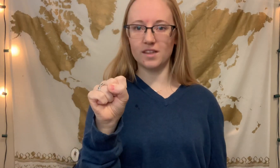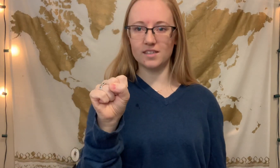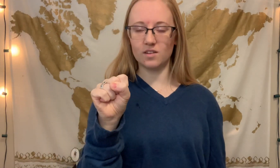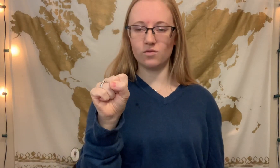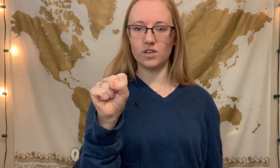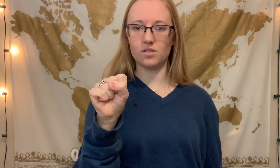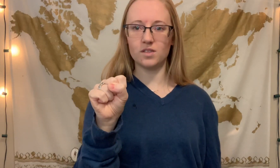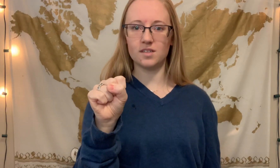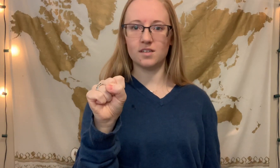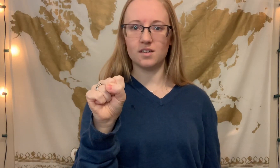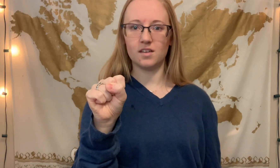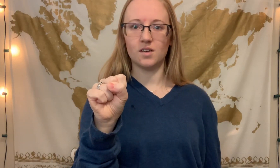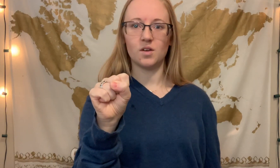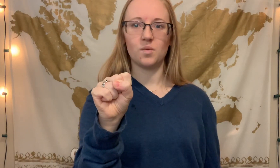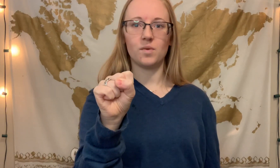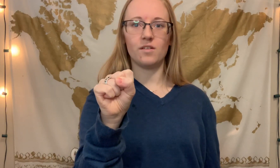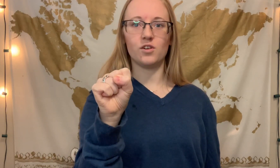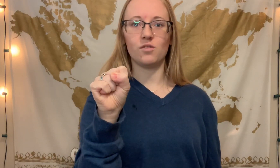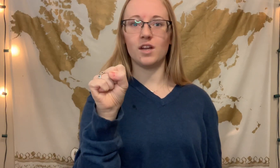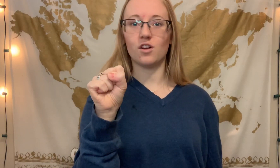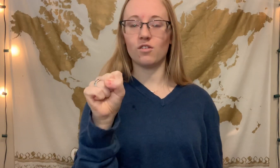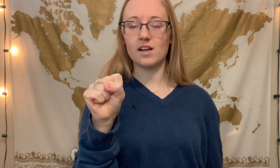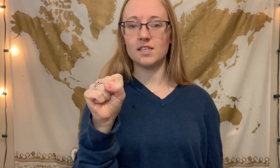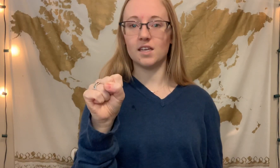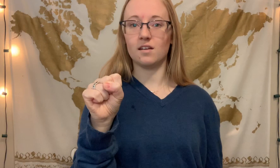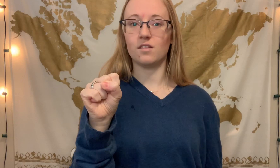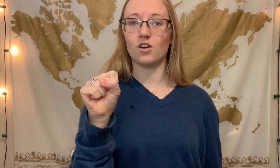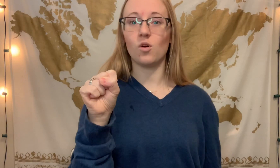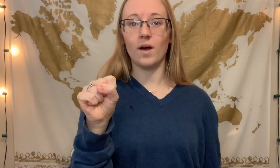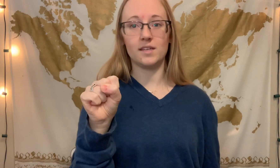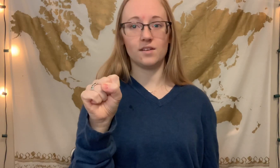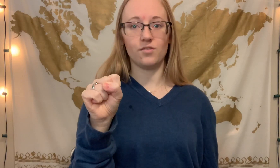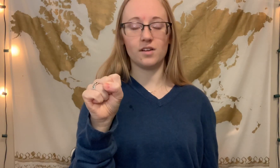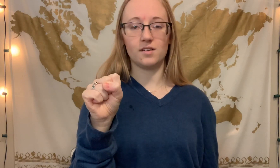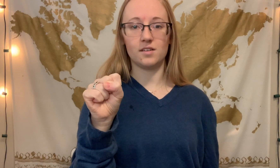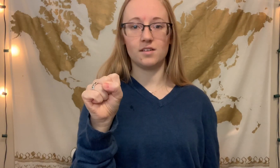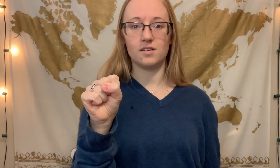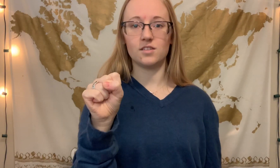get these confused but if you're doing it correctly they're quite different. So